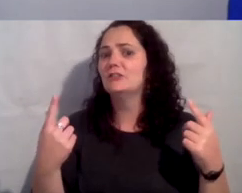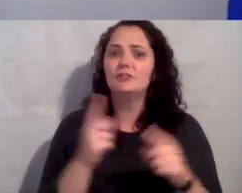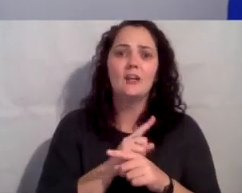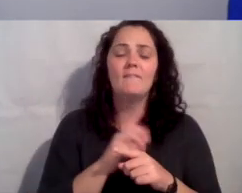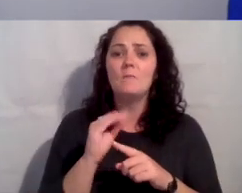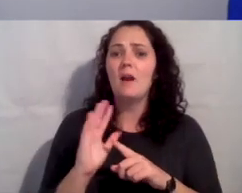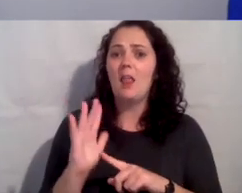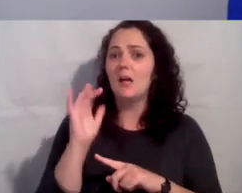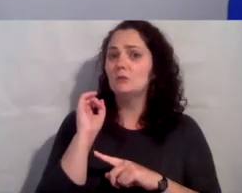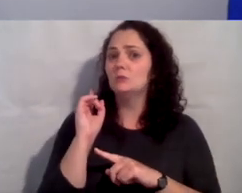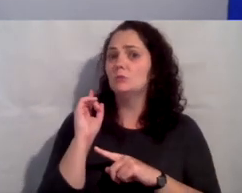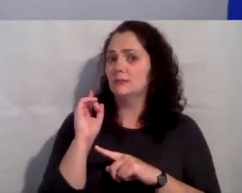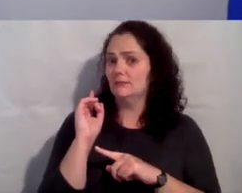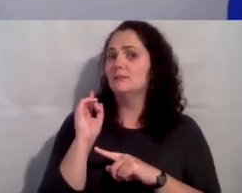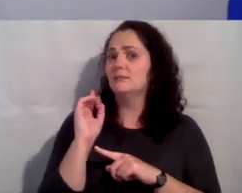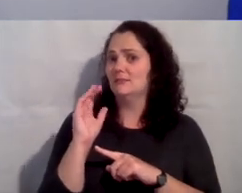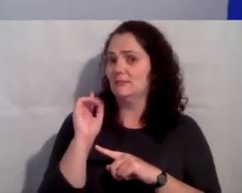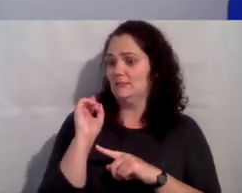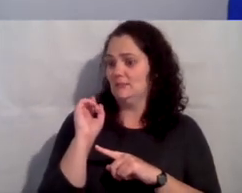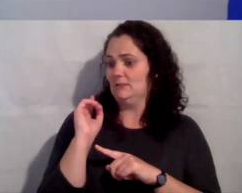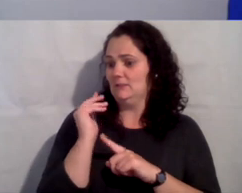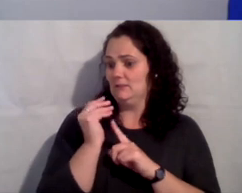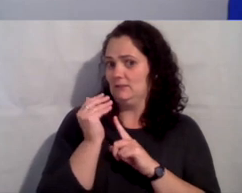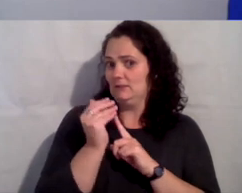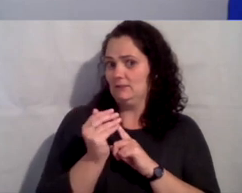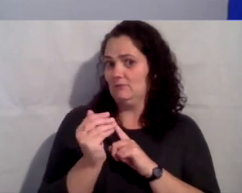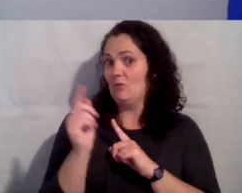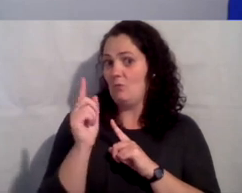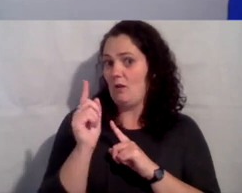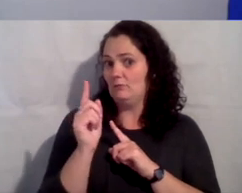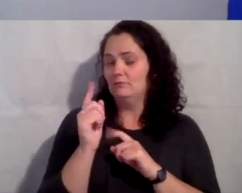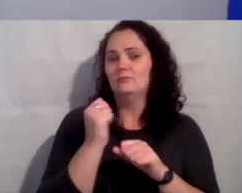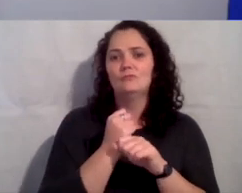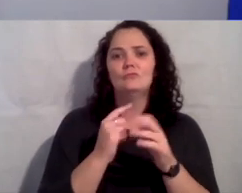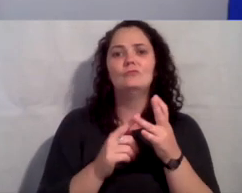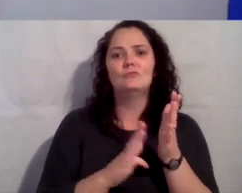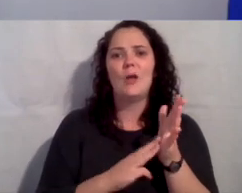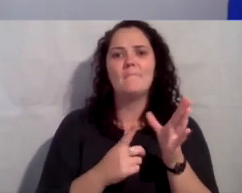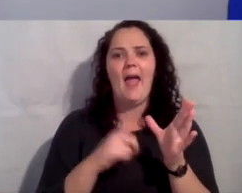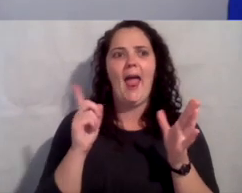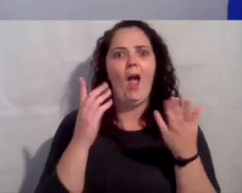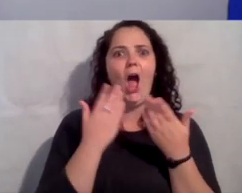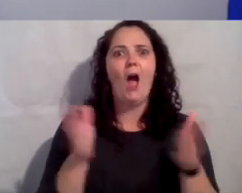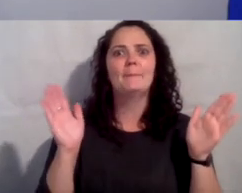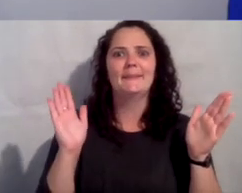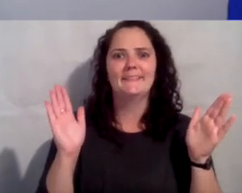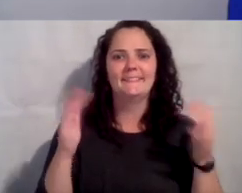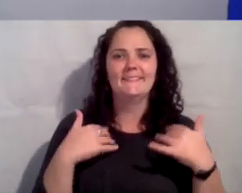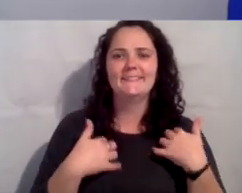those of you who are here with me last Thursday, and that is that the Gallery of Modern Art has reopened. GOMA has reopened which is fantastic,